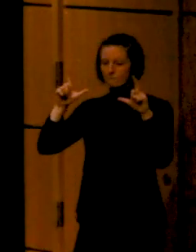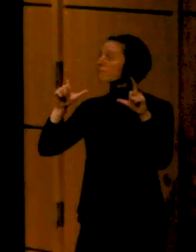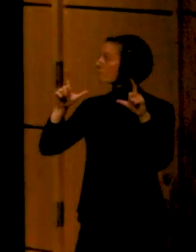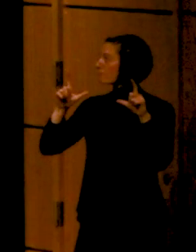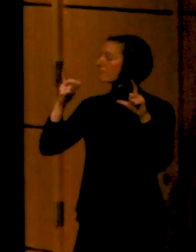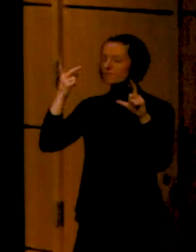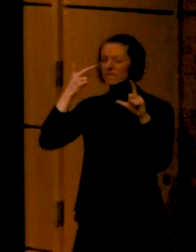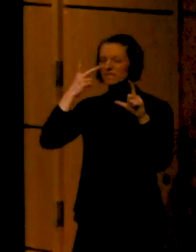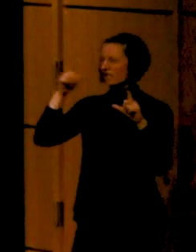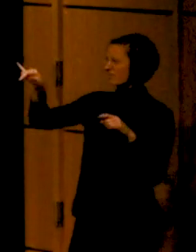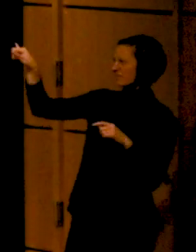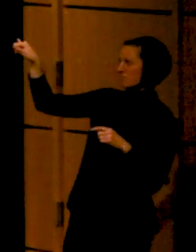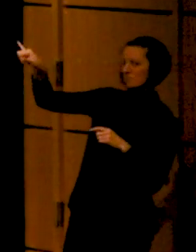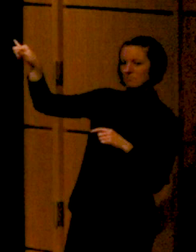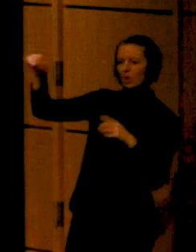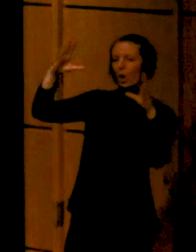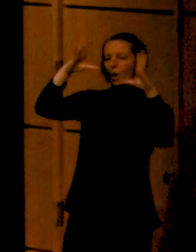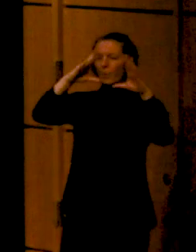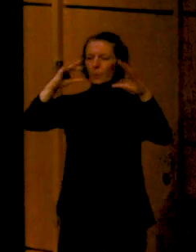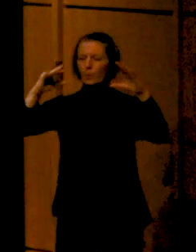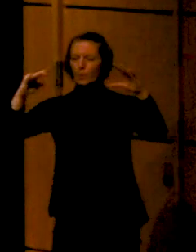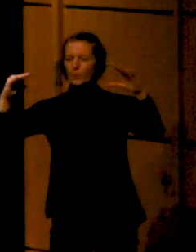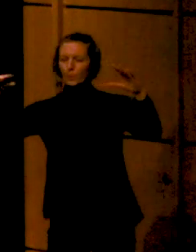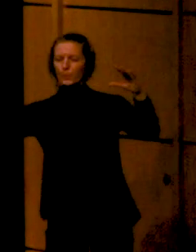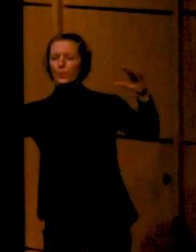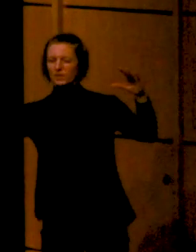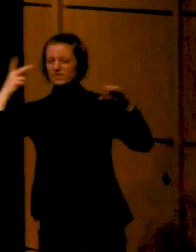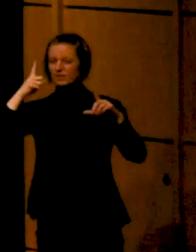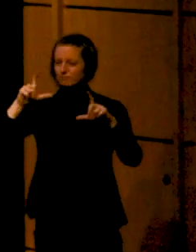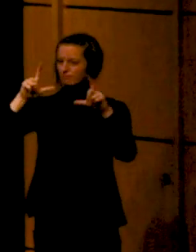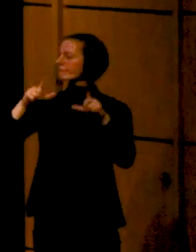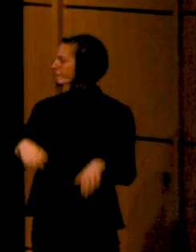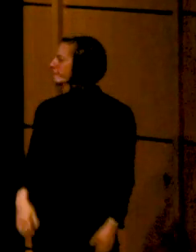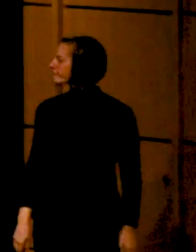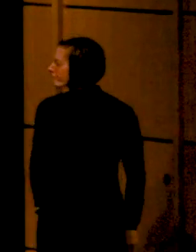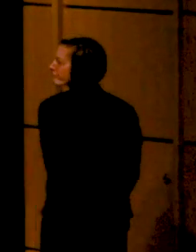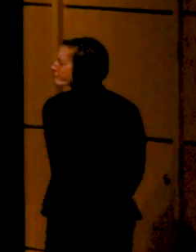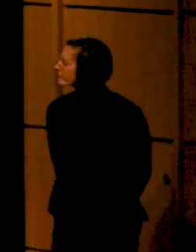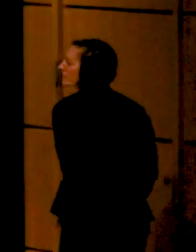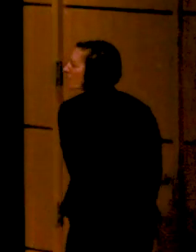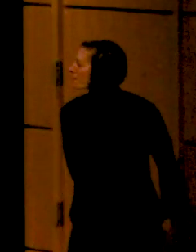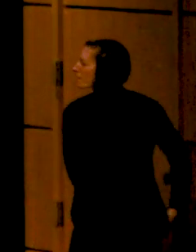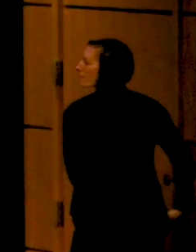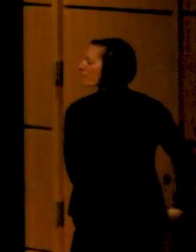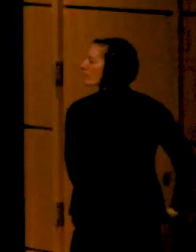dissipating. Going back a little bit.